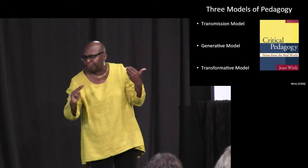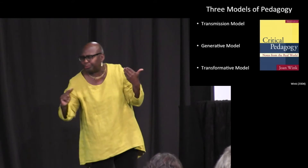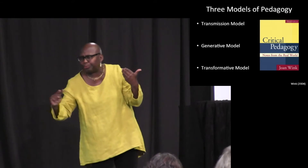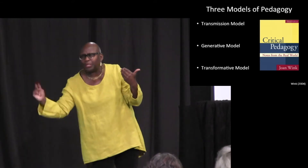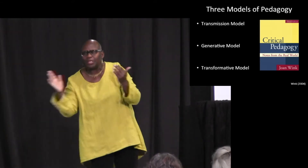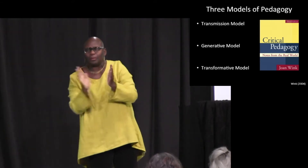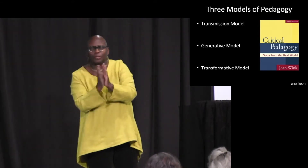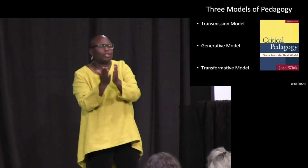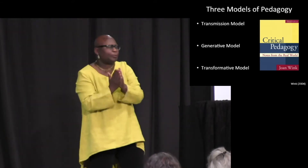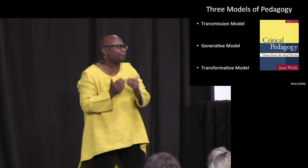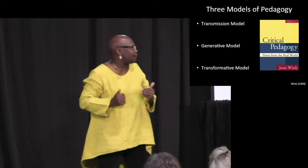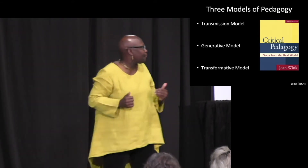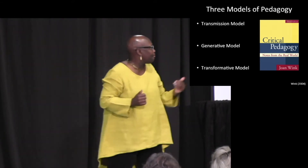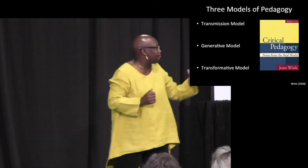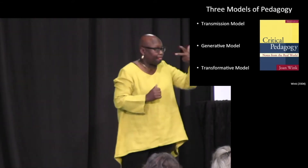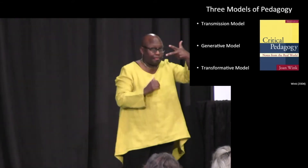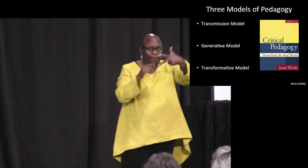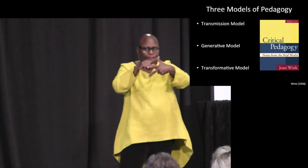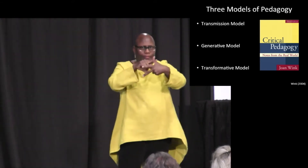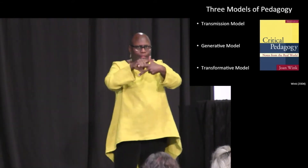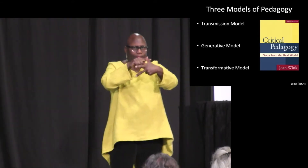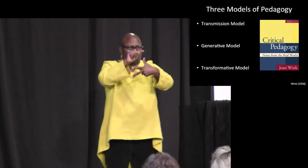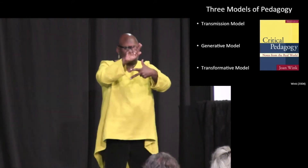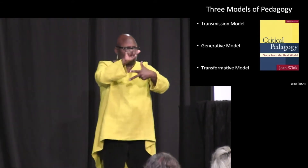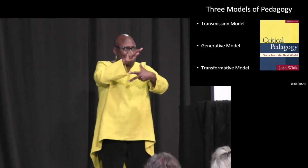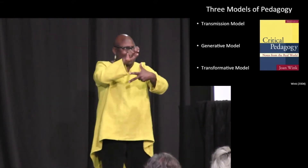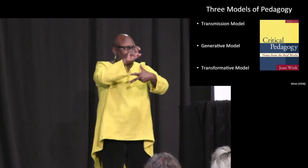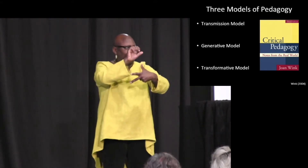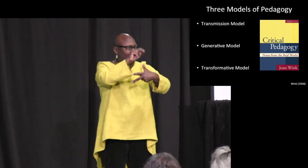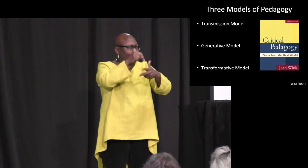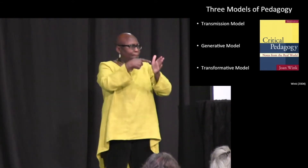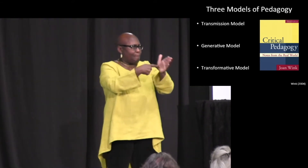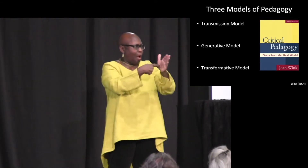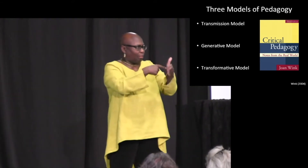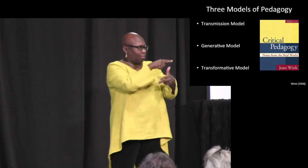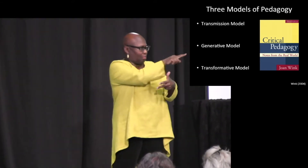have been using in classrooms and in any kind of educational setting.